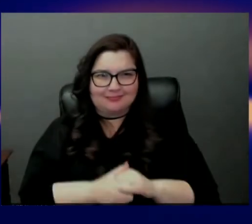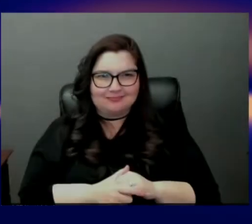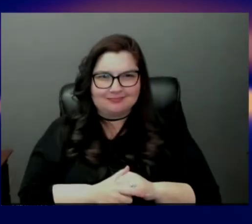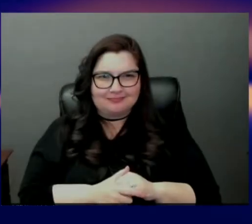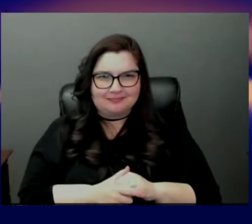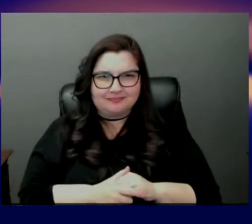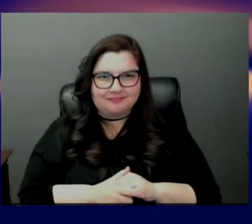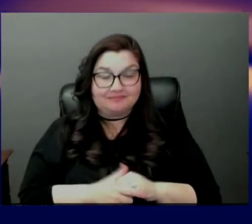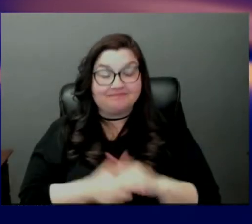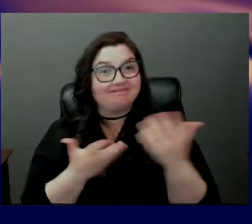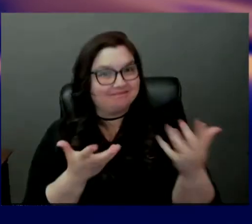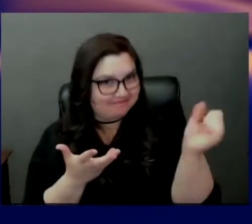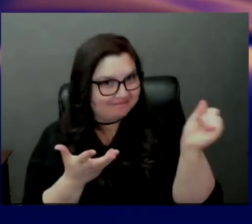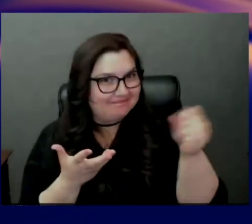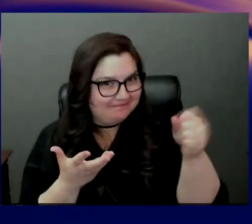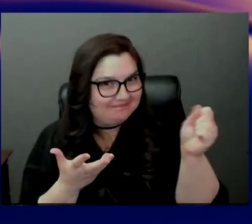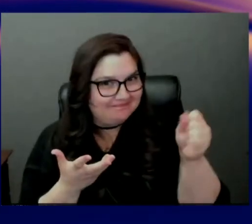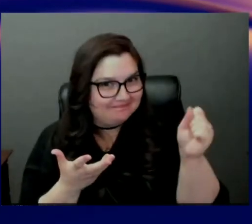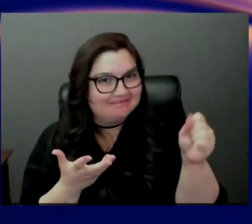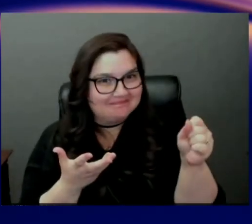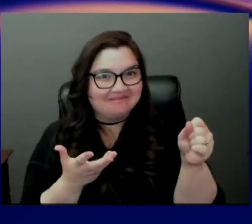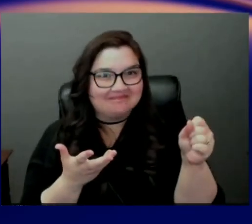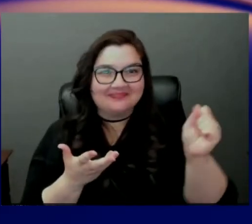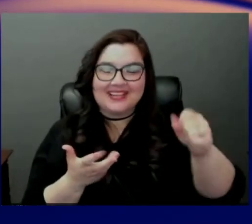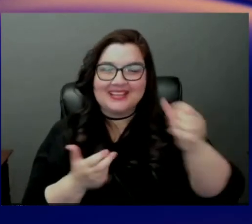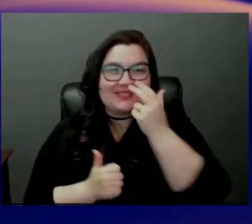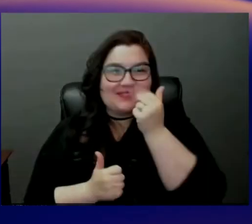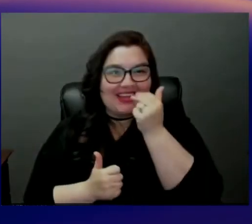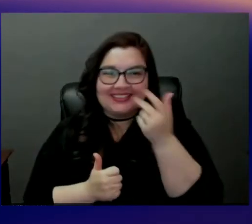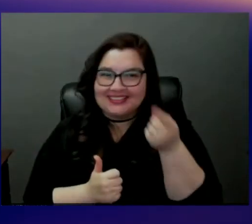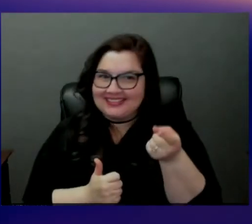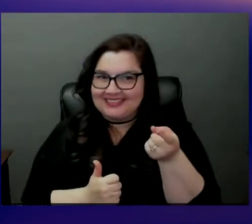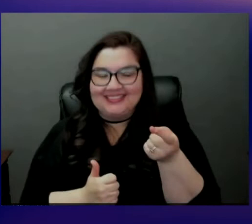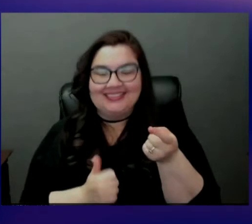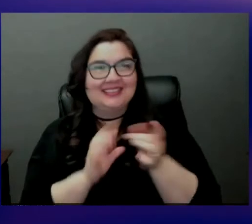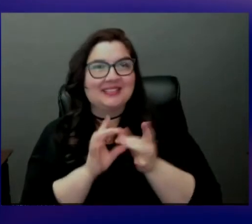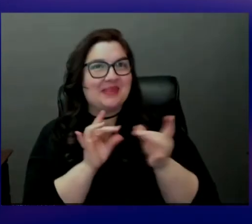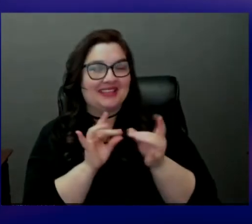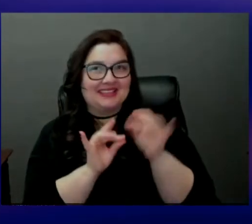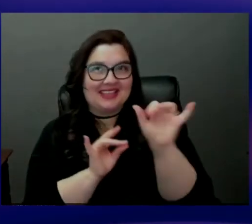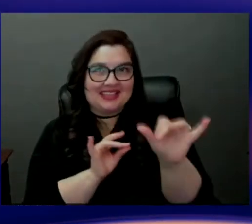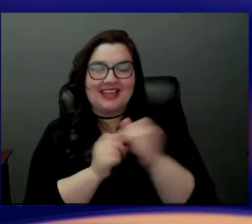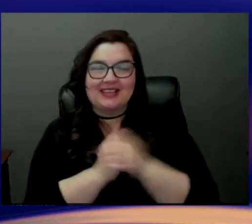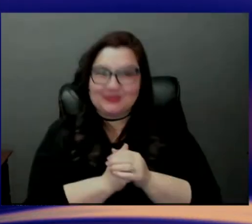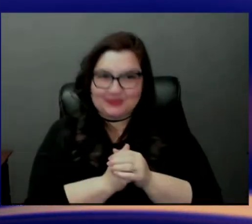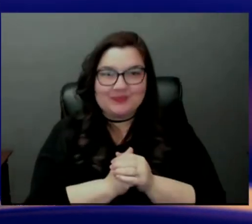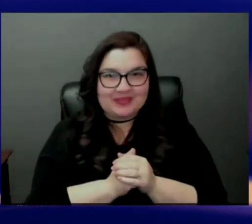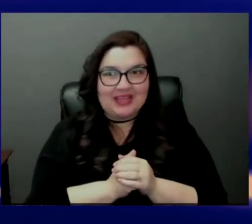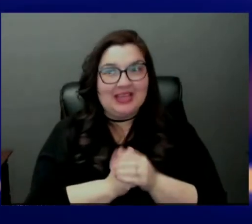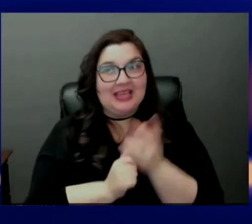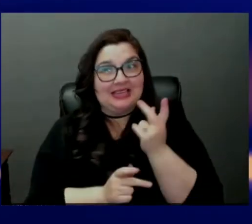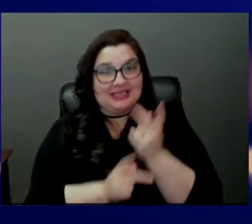Yeah. This is an area where it's funny. It keeps me busy when it comes to how many new instances,